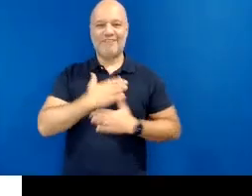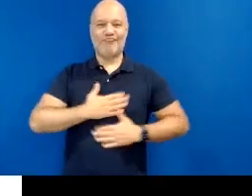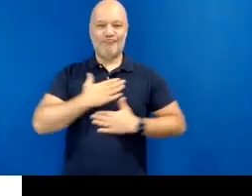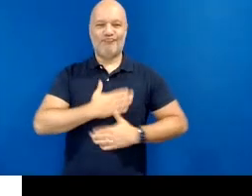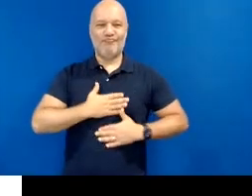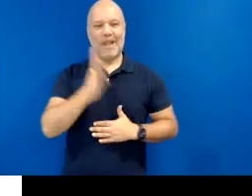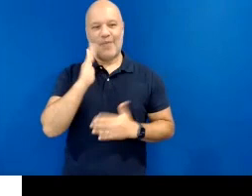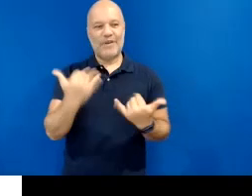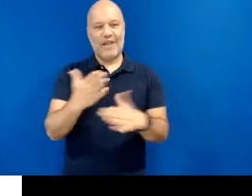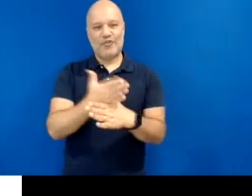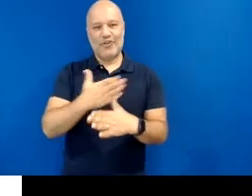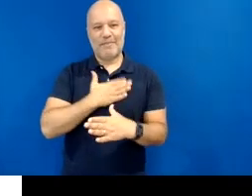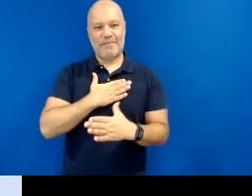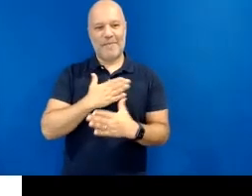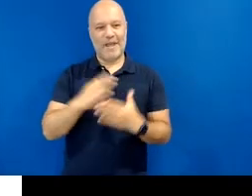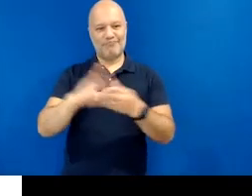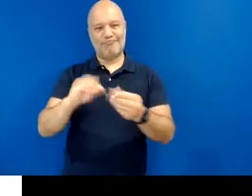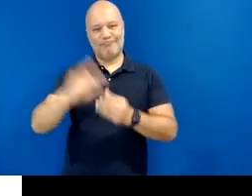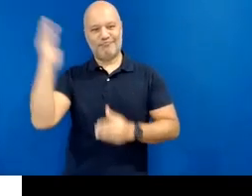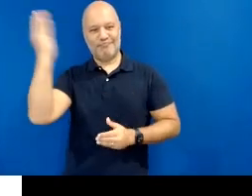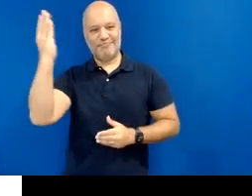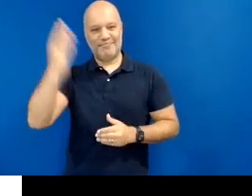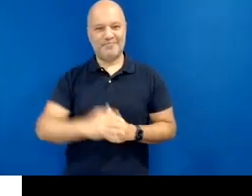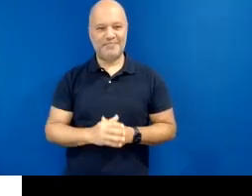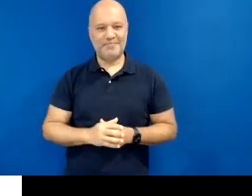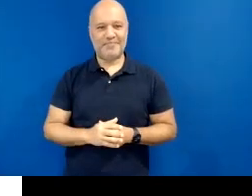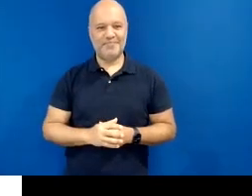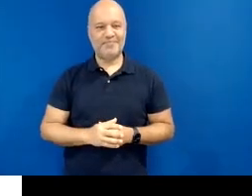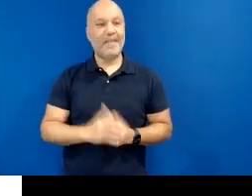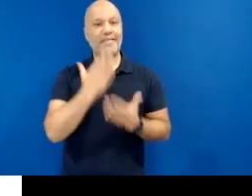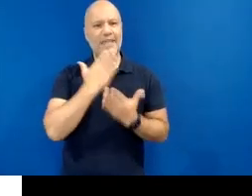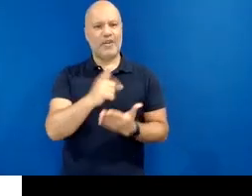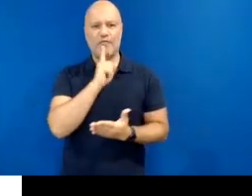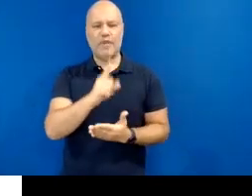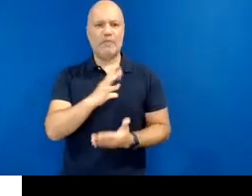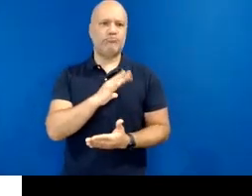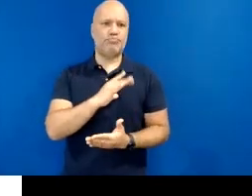my part of the presentation and thank you for that really helpful introduction.